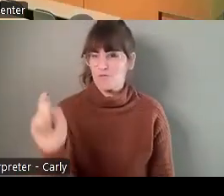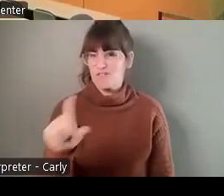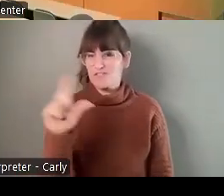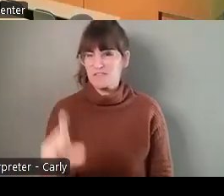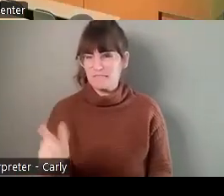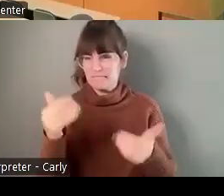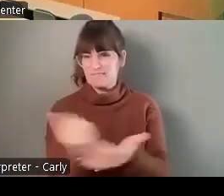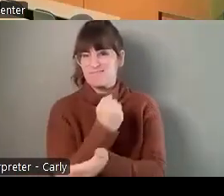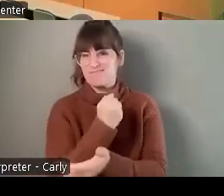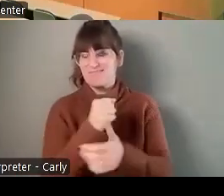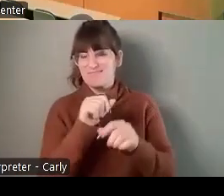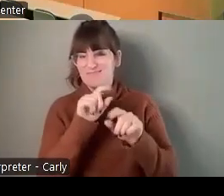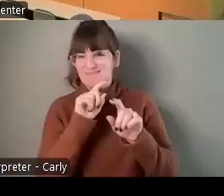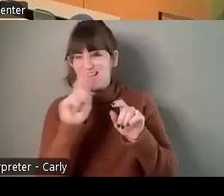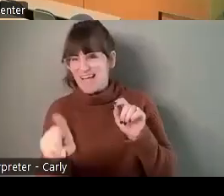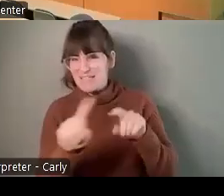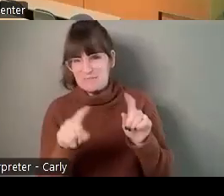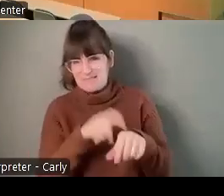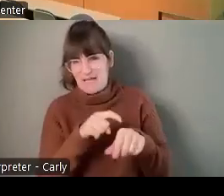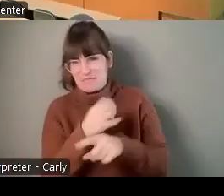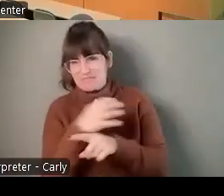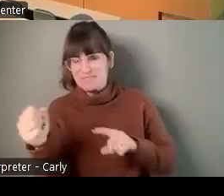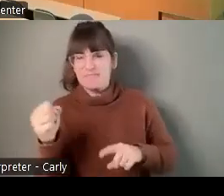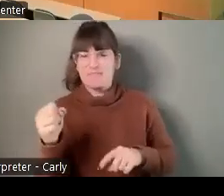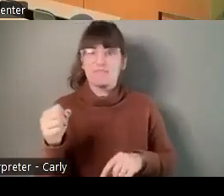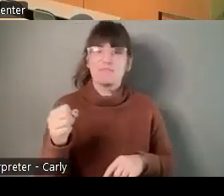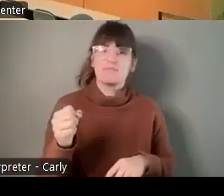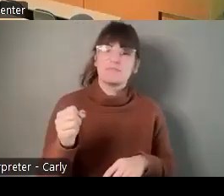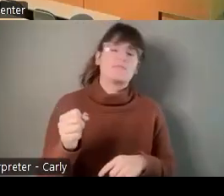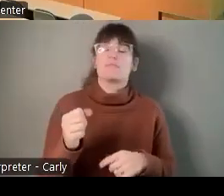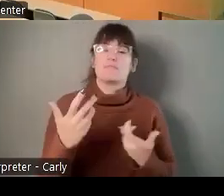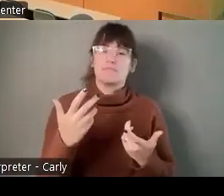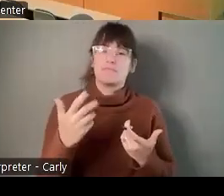we're at the end of our time and it's about uh what what is the in the words of the question Dr.